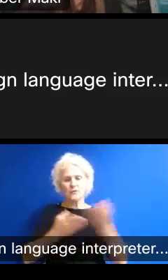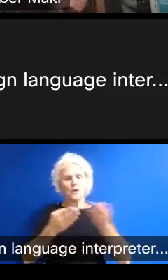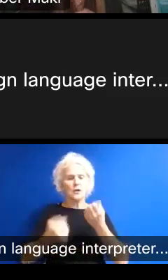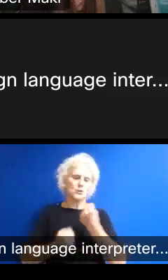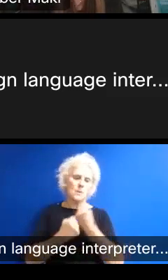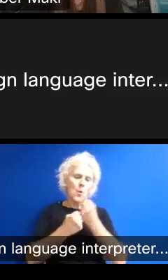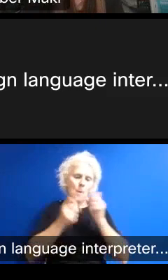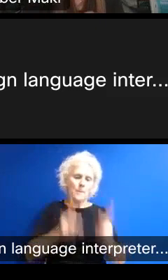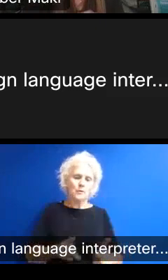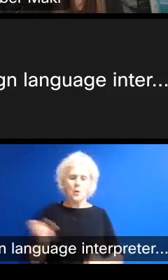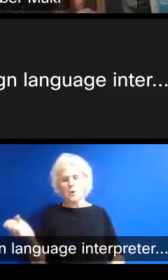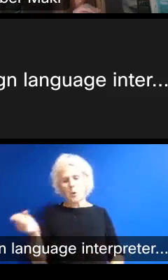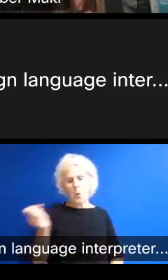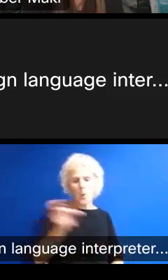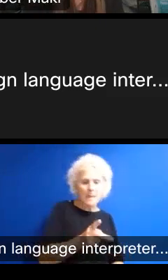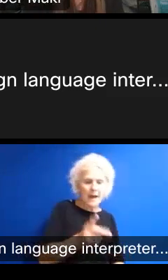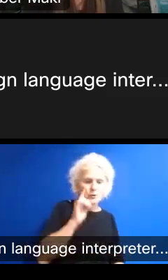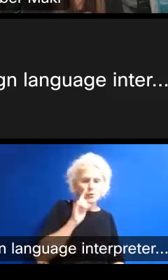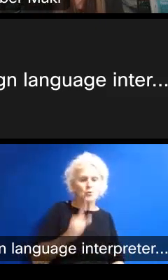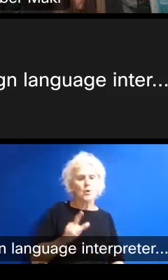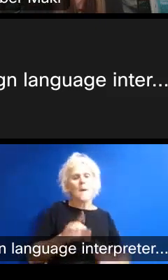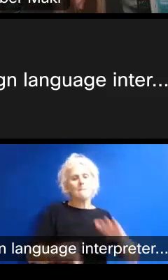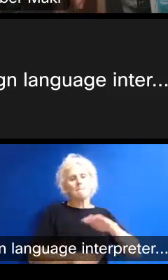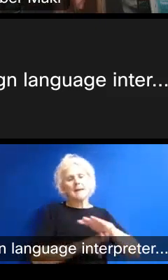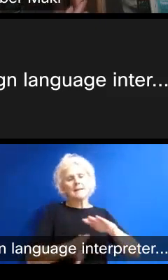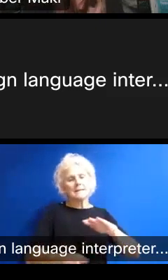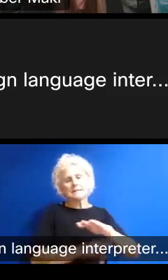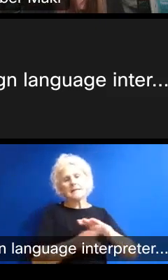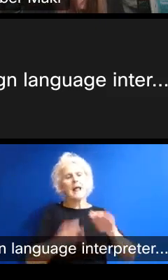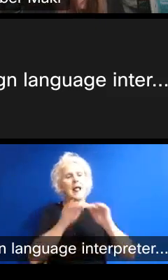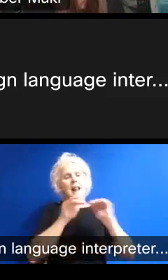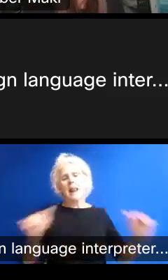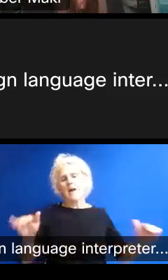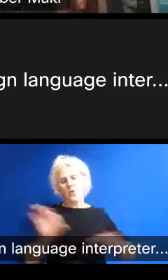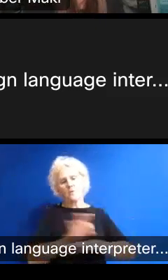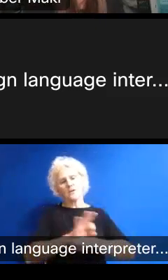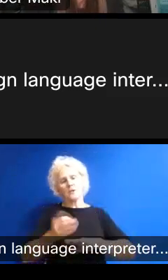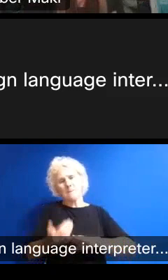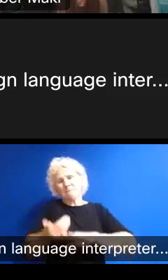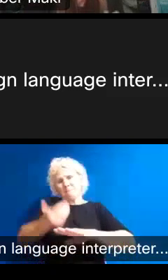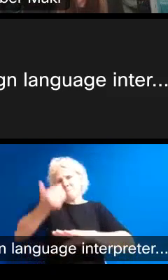to their baseline level of functioning as it was prior to the crisis. So,